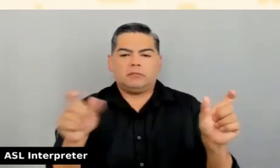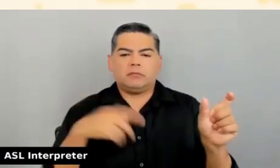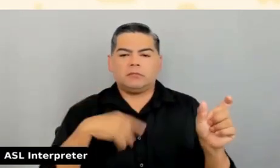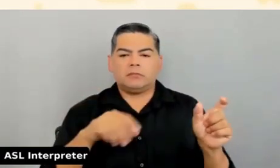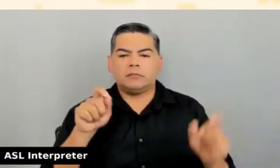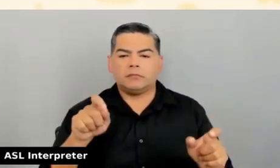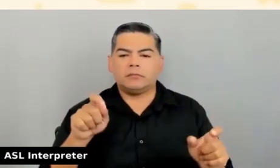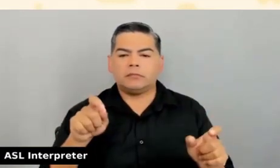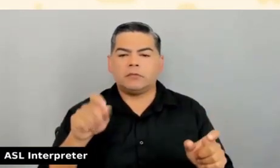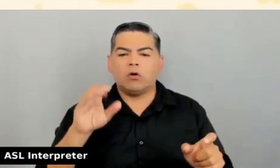and that worked fine.